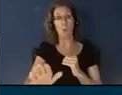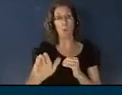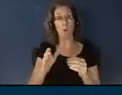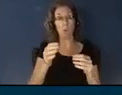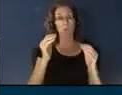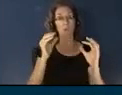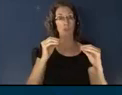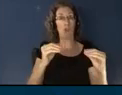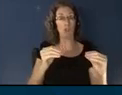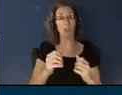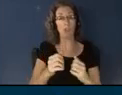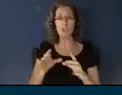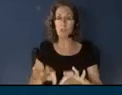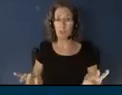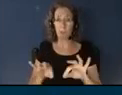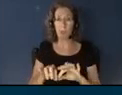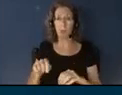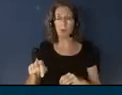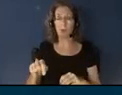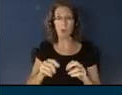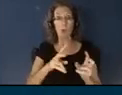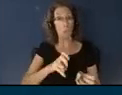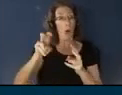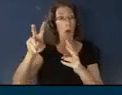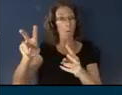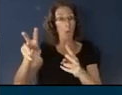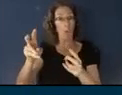because as we were saying this is where you're uploading your materials and also where you're